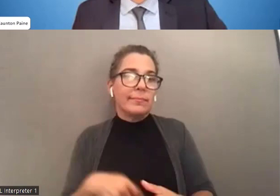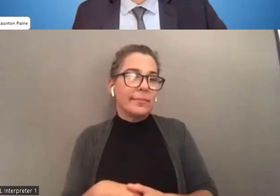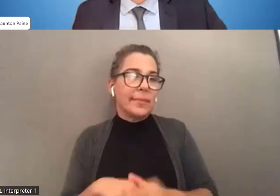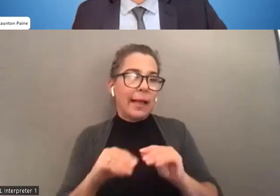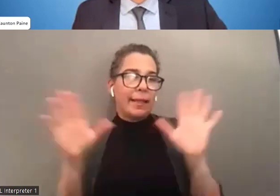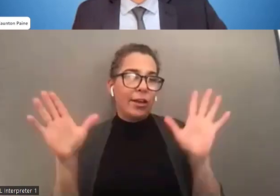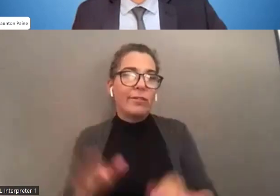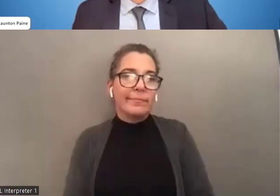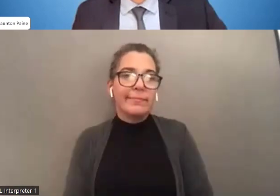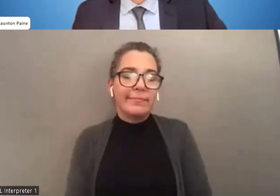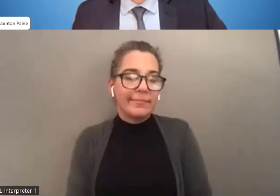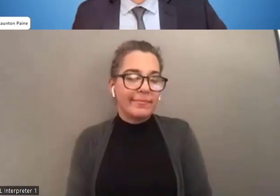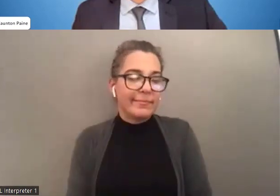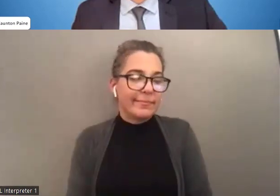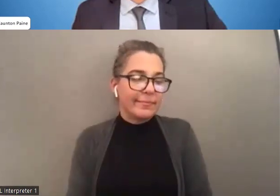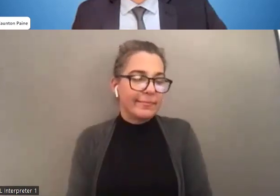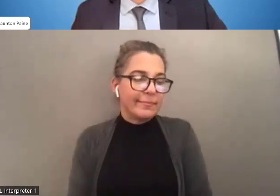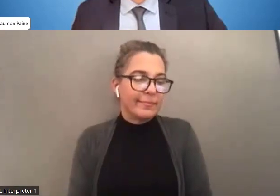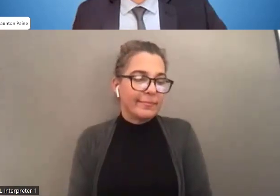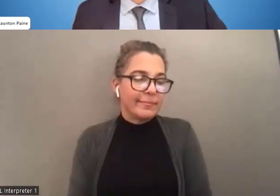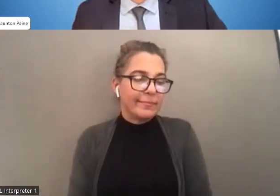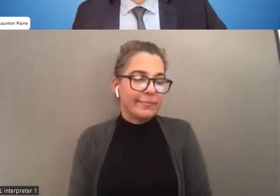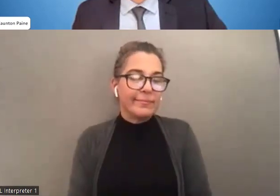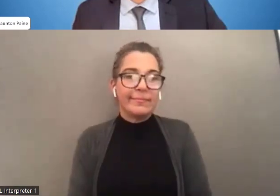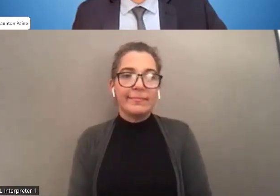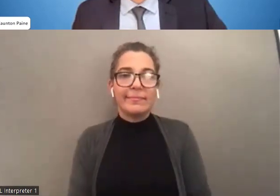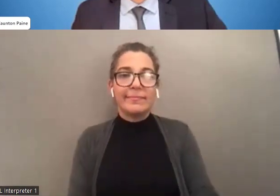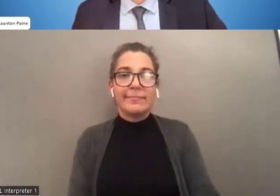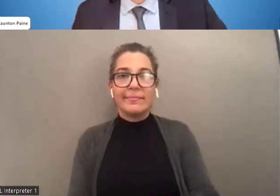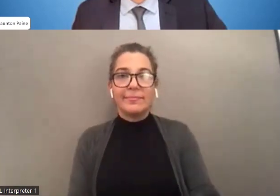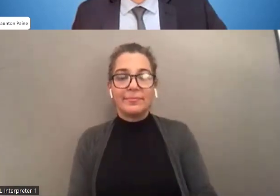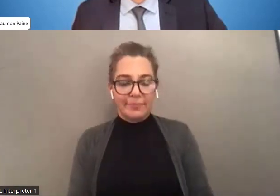Elyse Sullivan: Okay, thanks. Let's see.